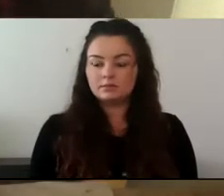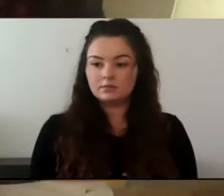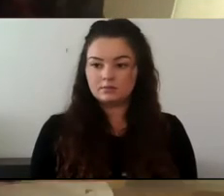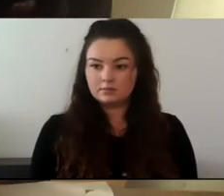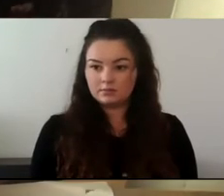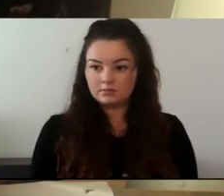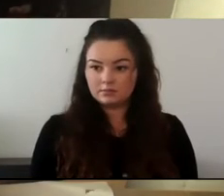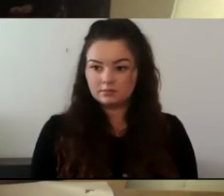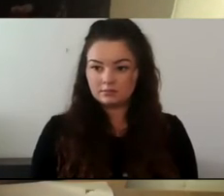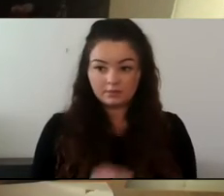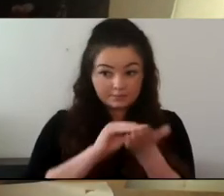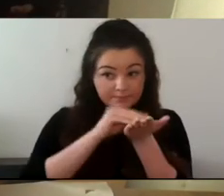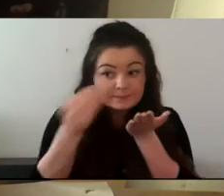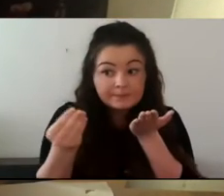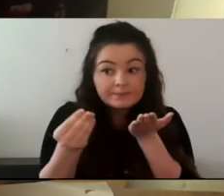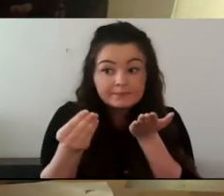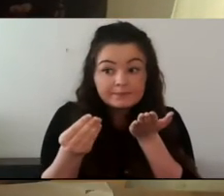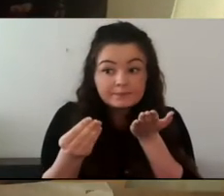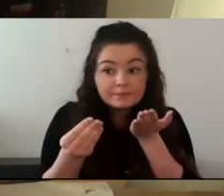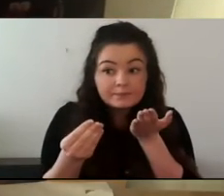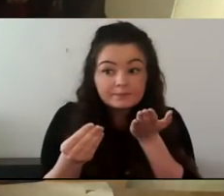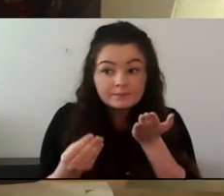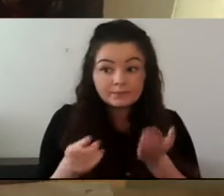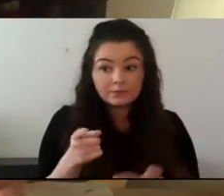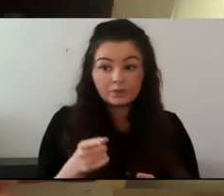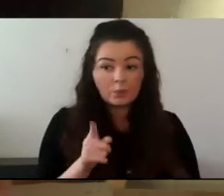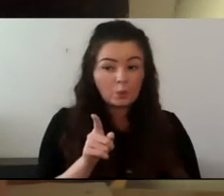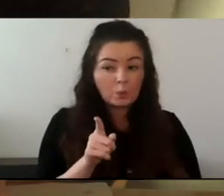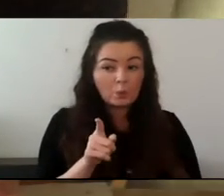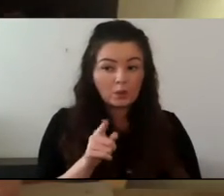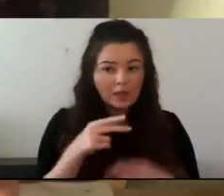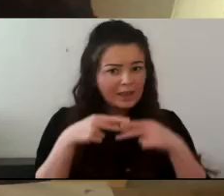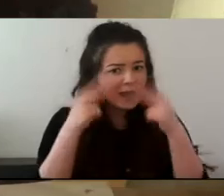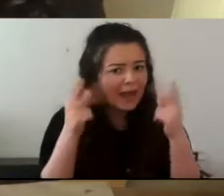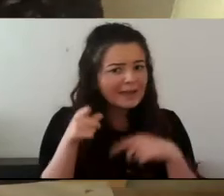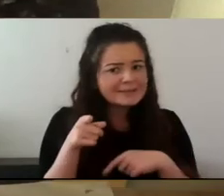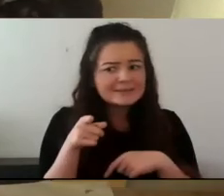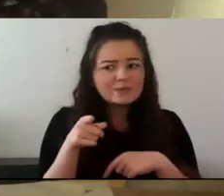three, two, one and that's come out quite lightly actually so I might put